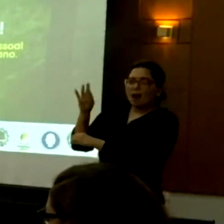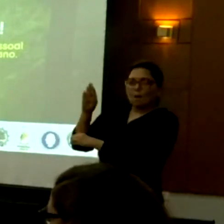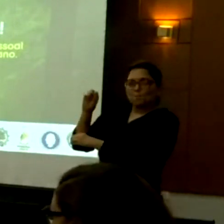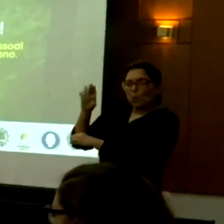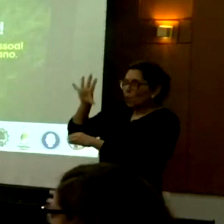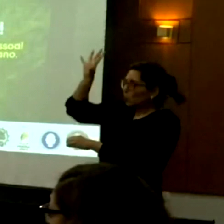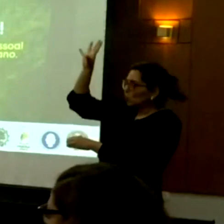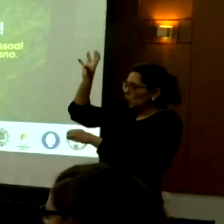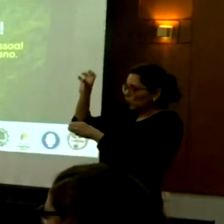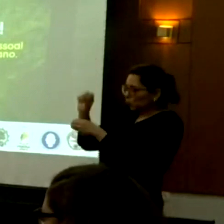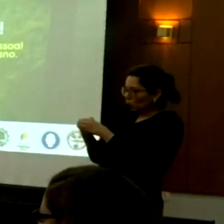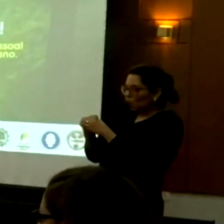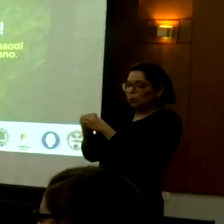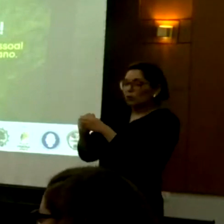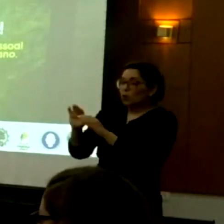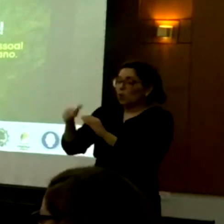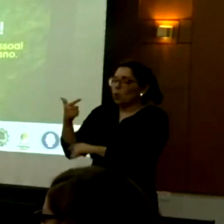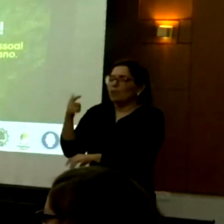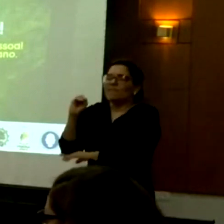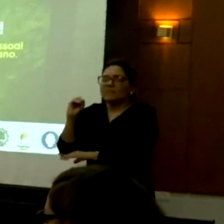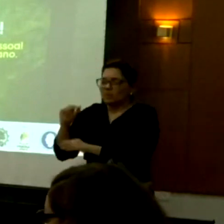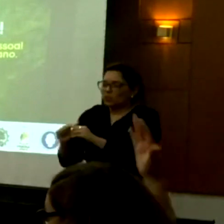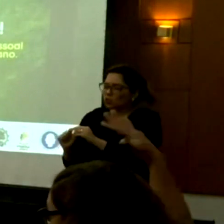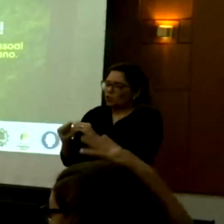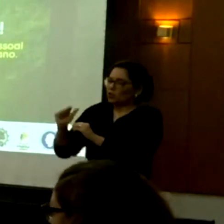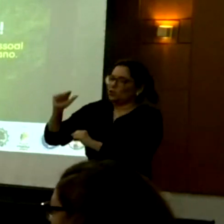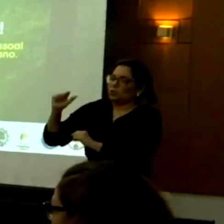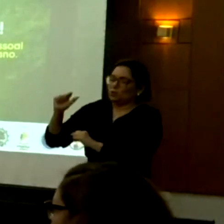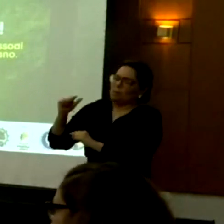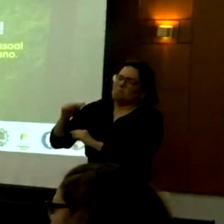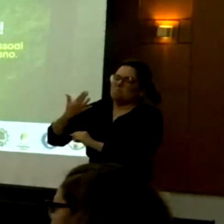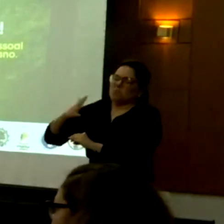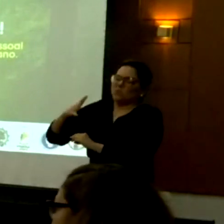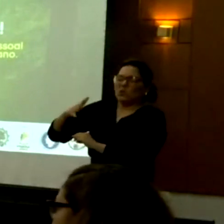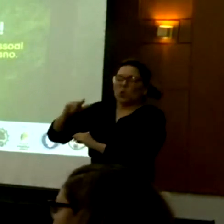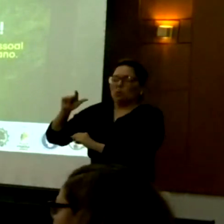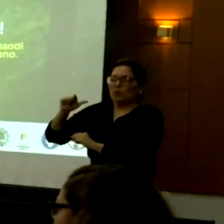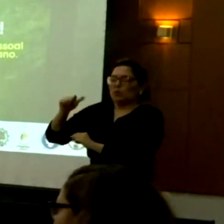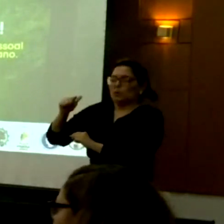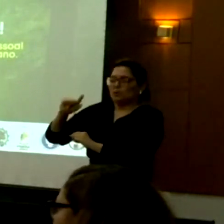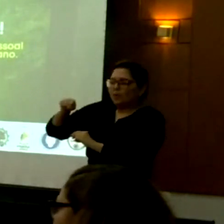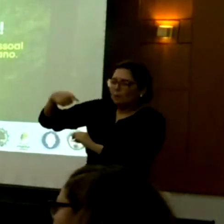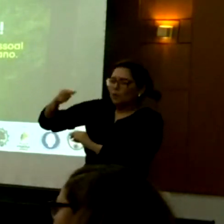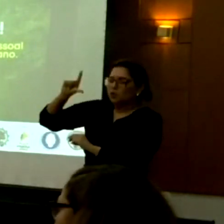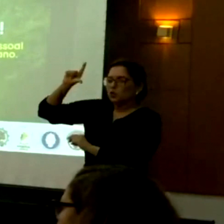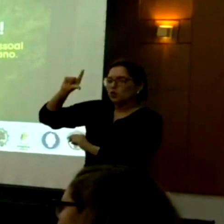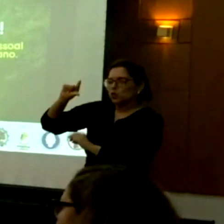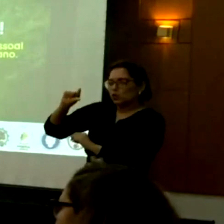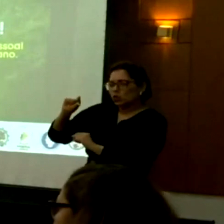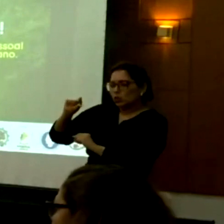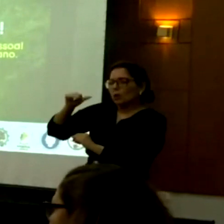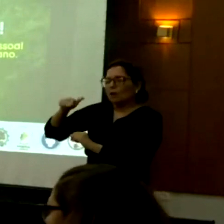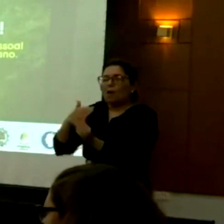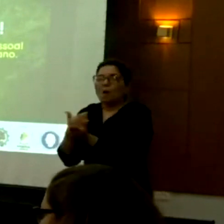when it reaches twenty centimeters in diameter, more or less, it starts to reduce and enter into a balance, that's